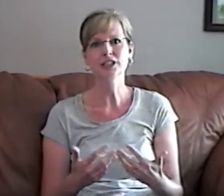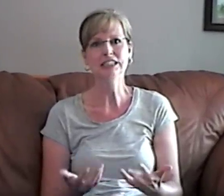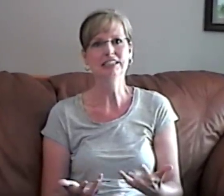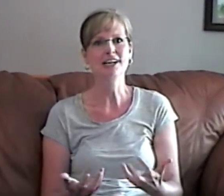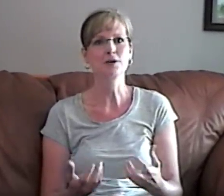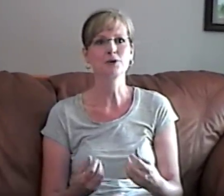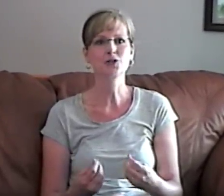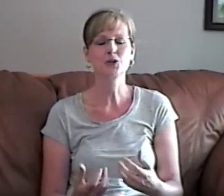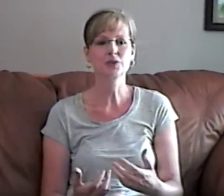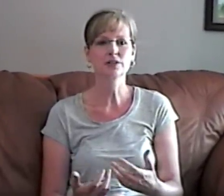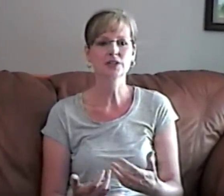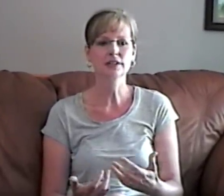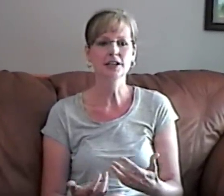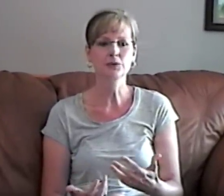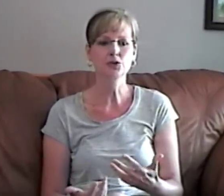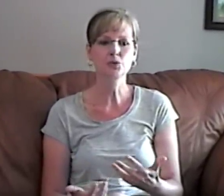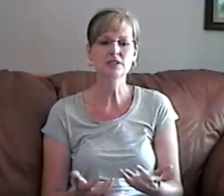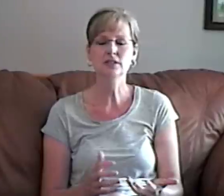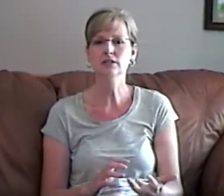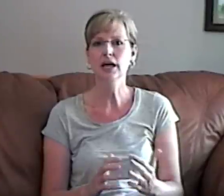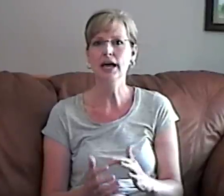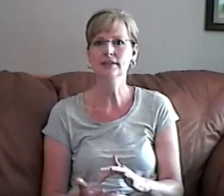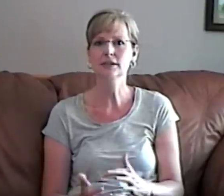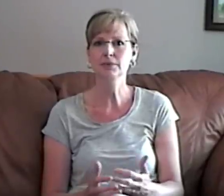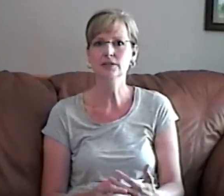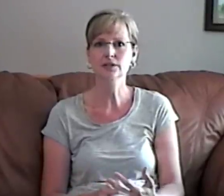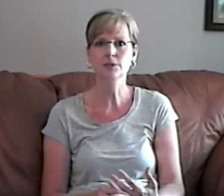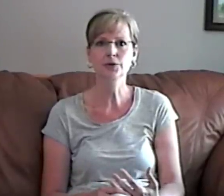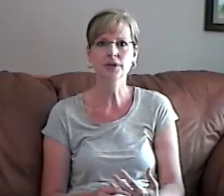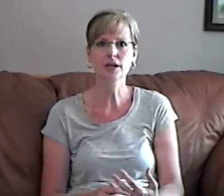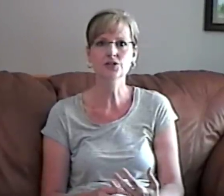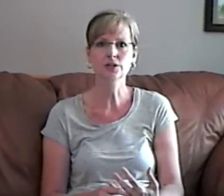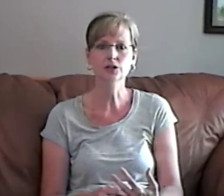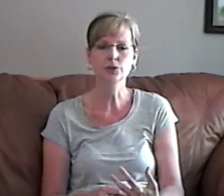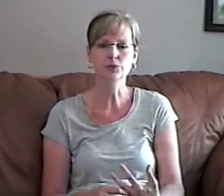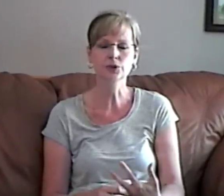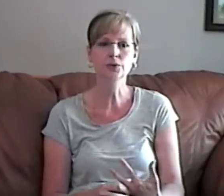and emerging in our Sign, we still had basic communication as we grew.